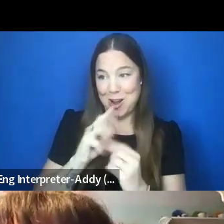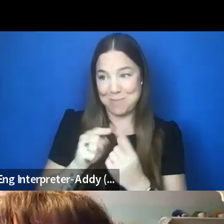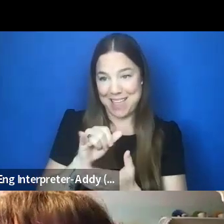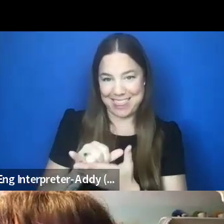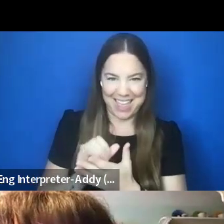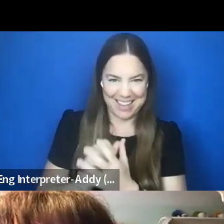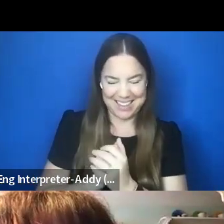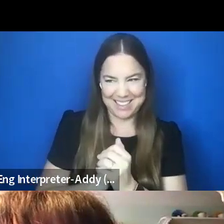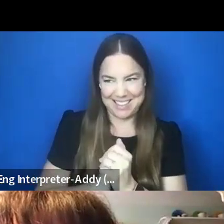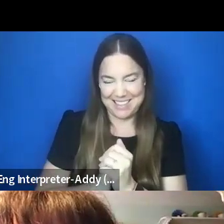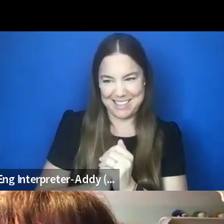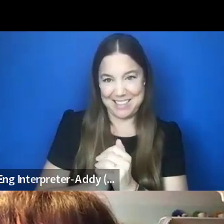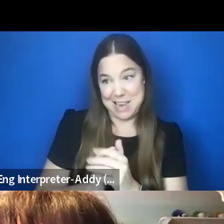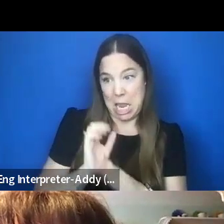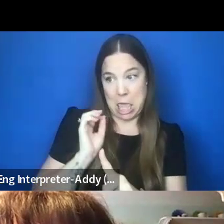Brooke Wilson: nothing like calling you out areas.